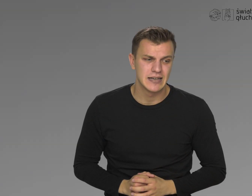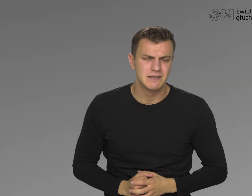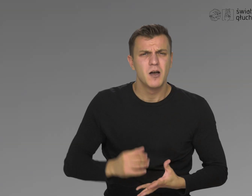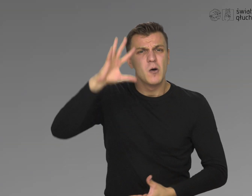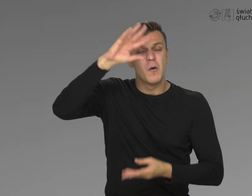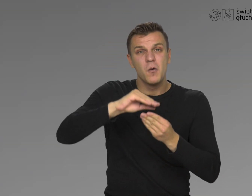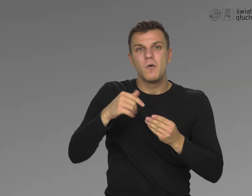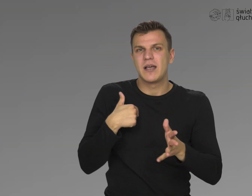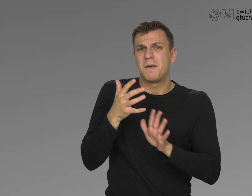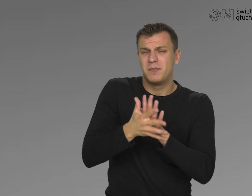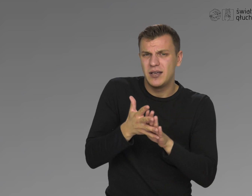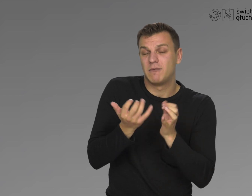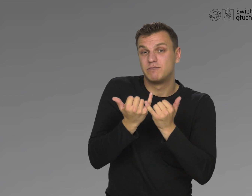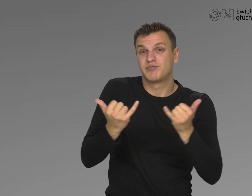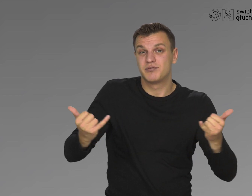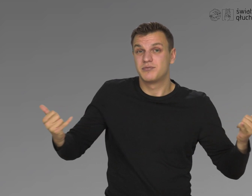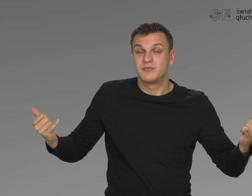In summary, I’ve shown various ideas for signs,